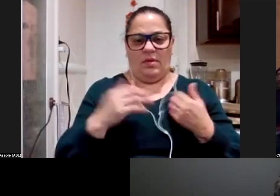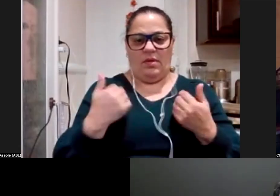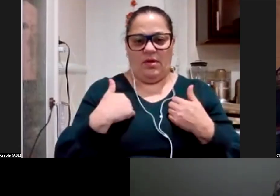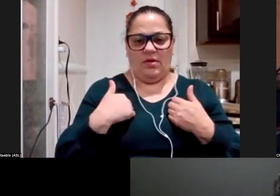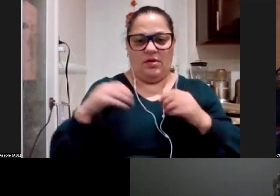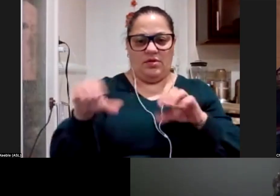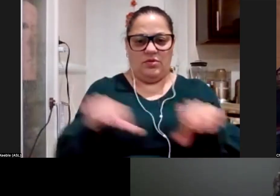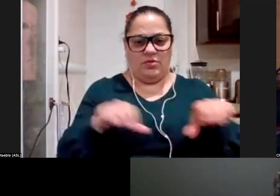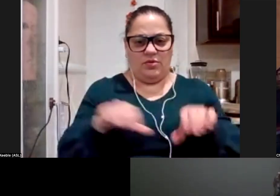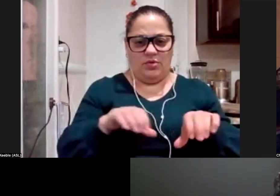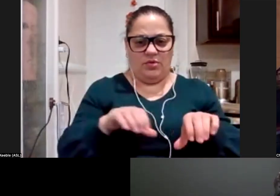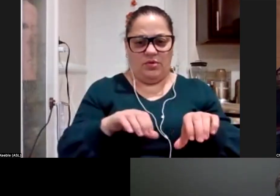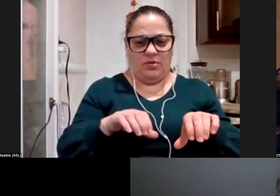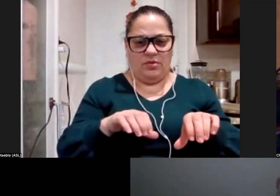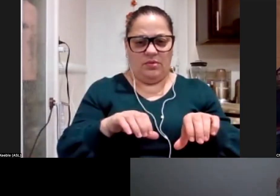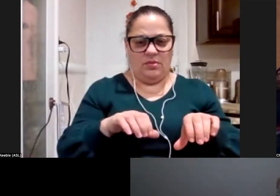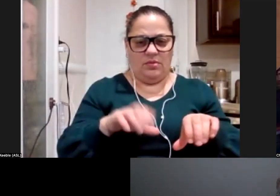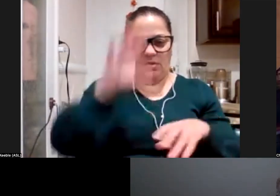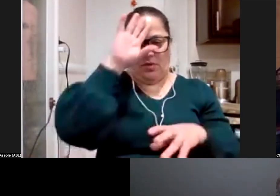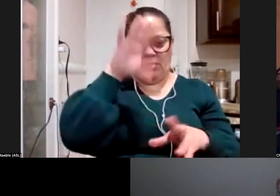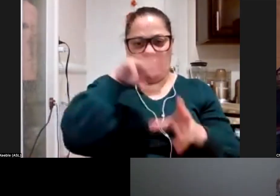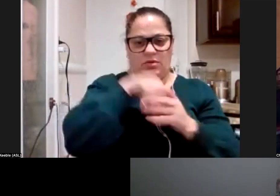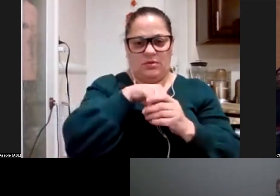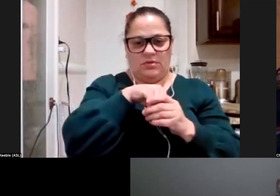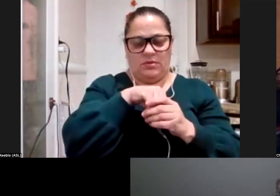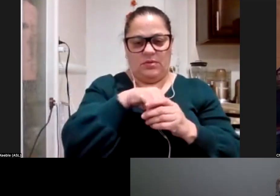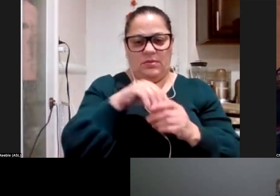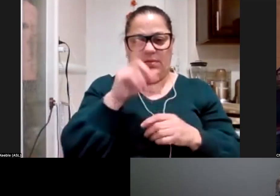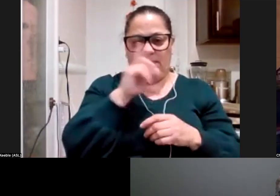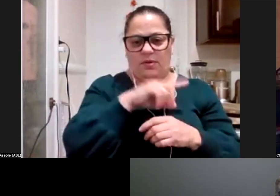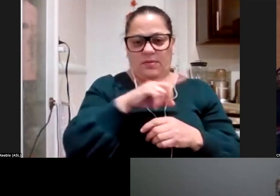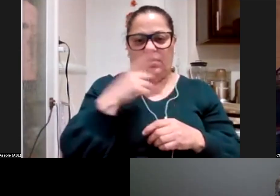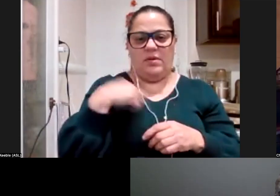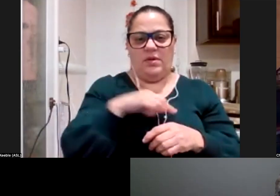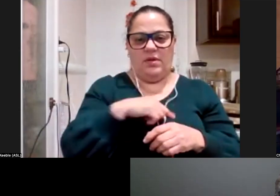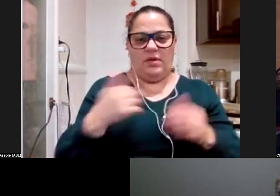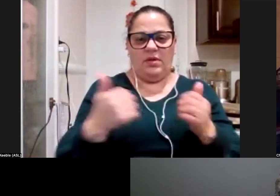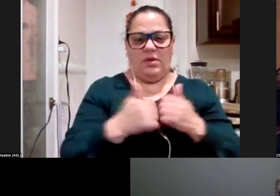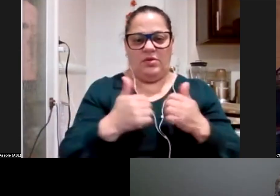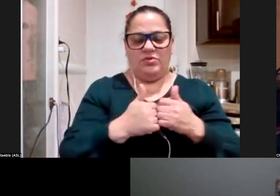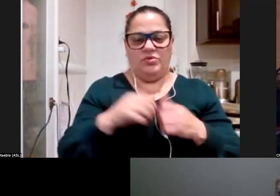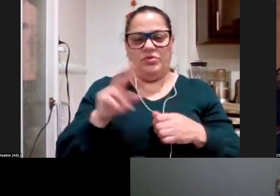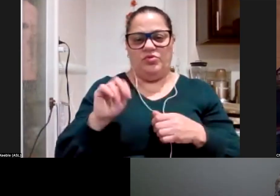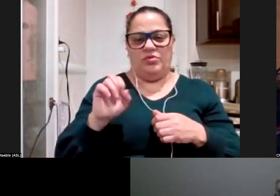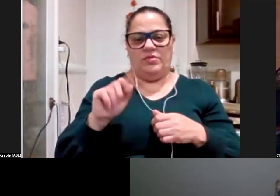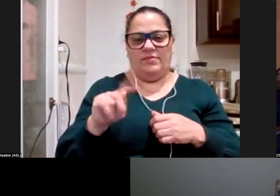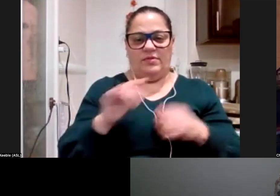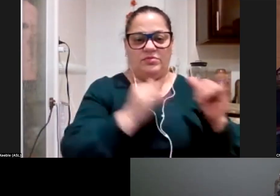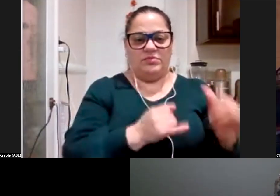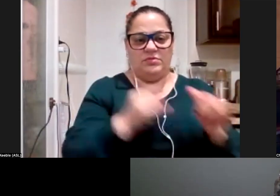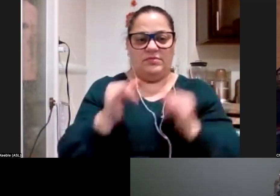um rolling out Autism Barbie that reflects neurodiverse individuals. So, those types